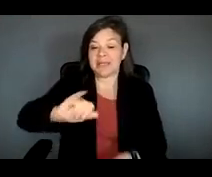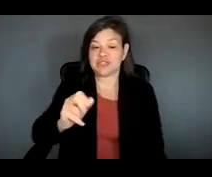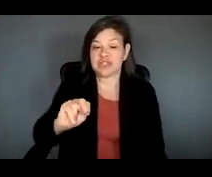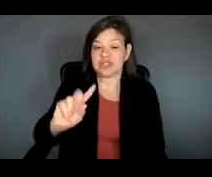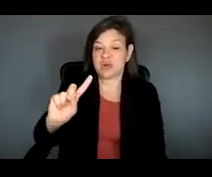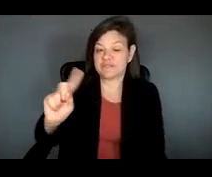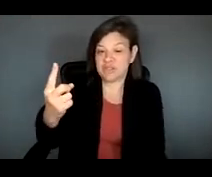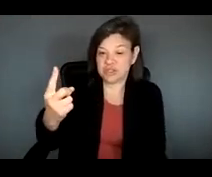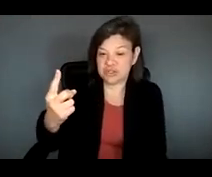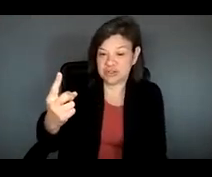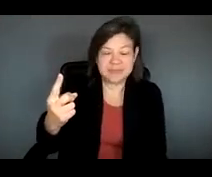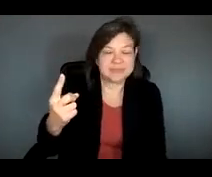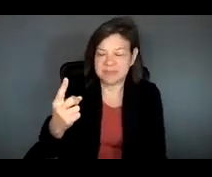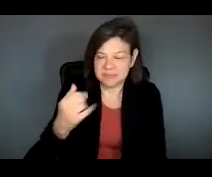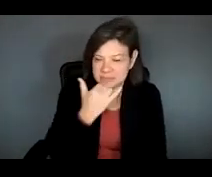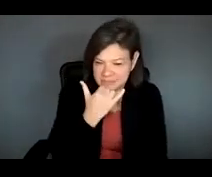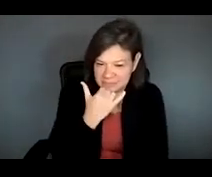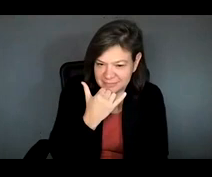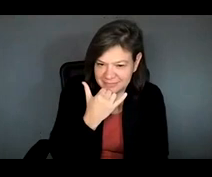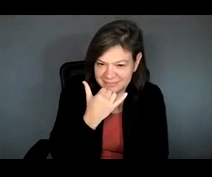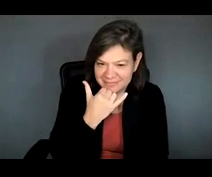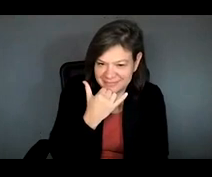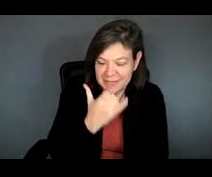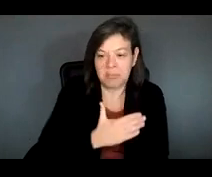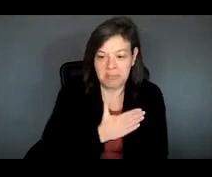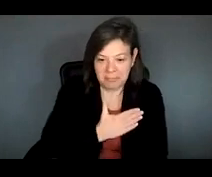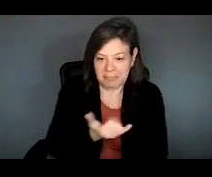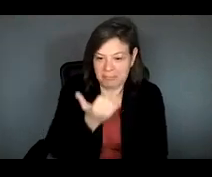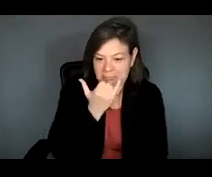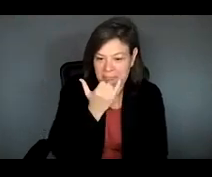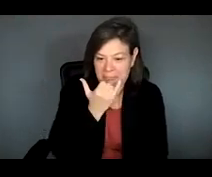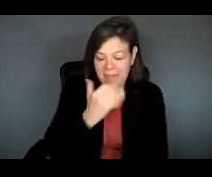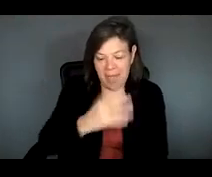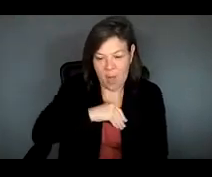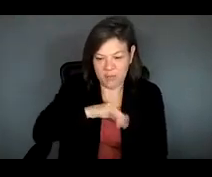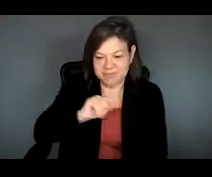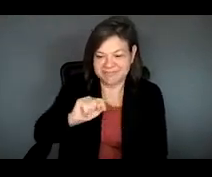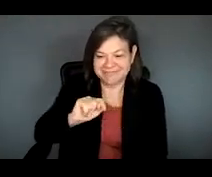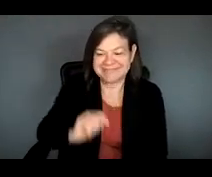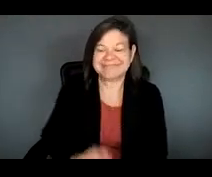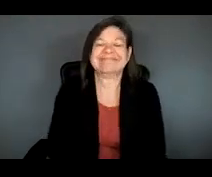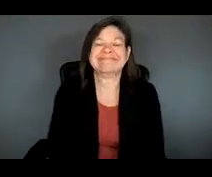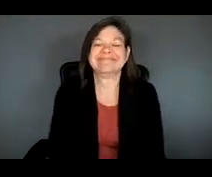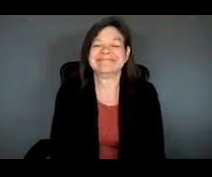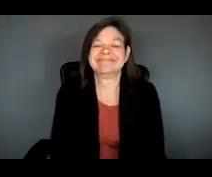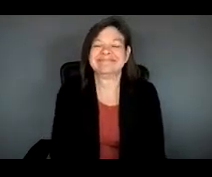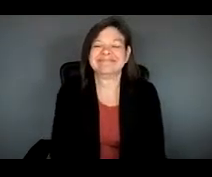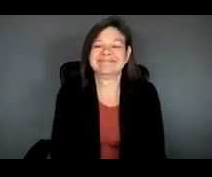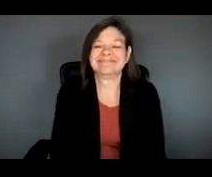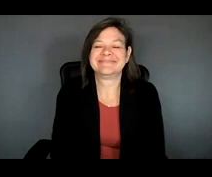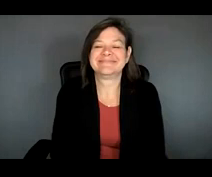Which is not the case. So that was my mistake. I will own that one. And the deadline